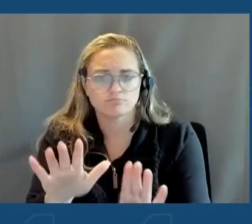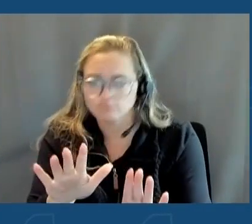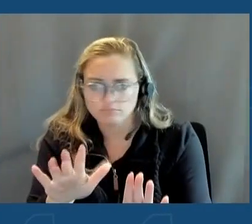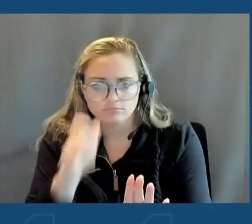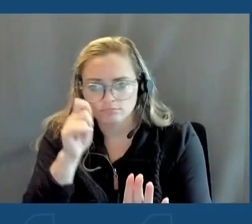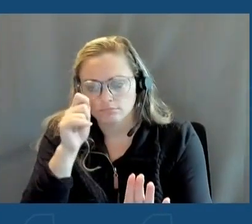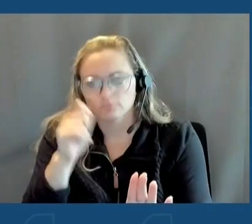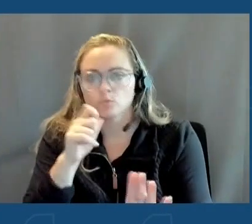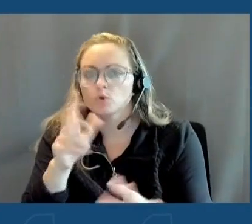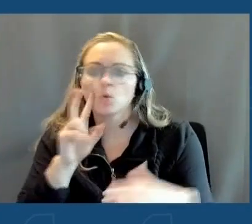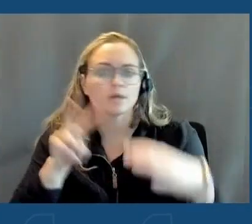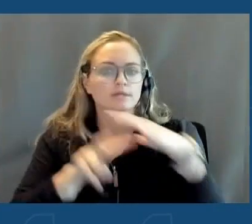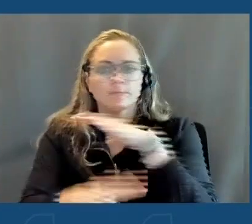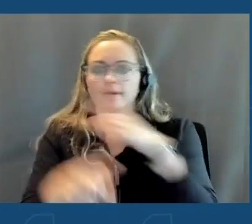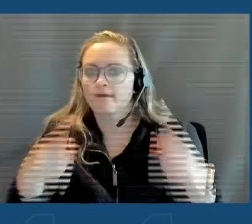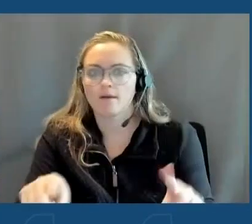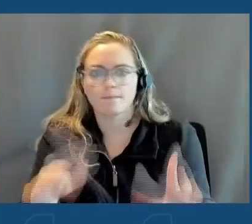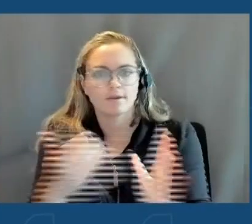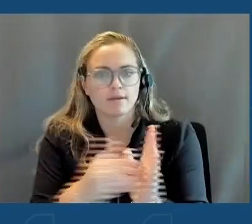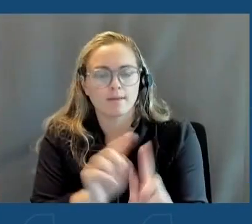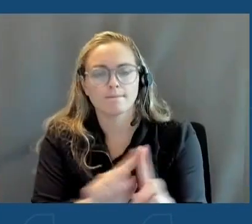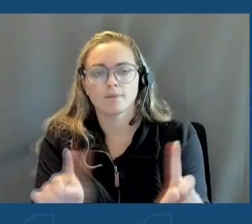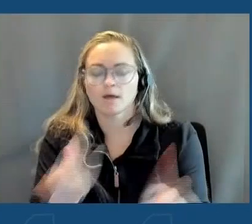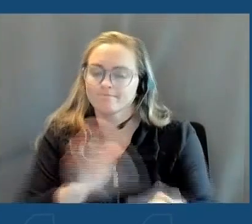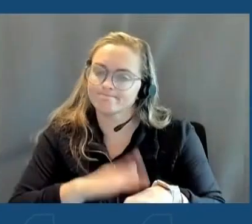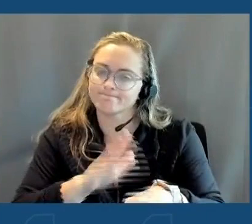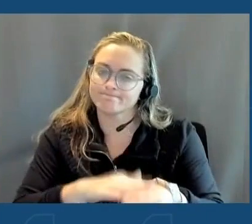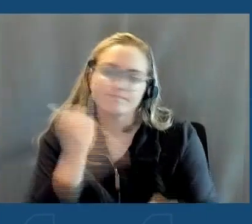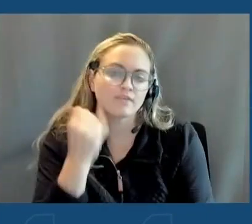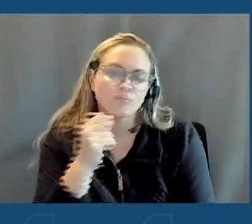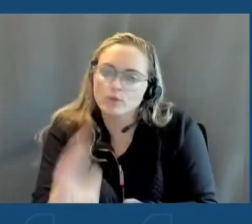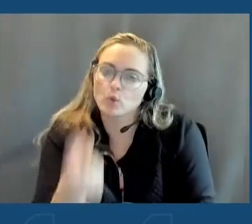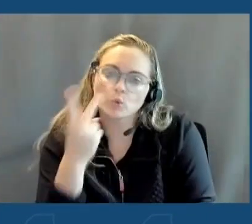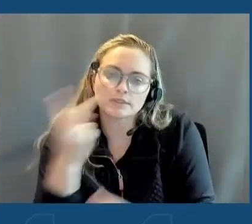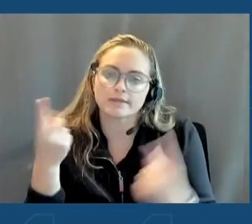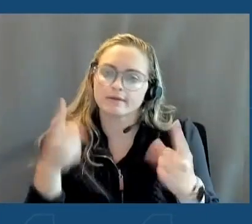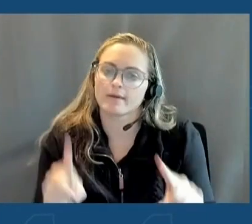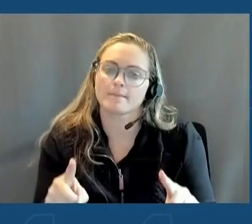OUR FINGERTIPS. JUST TO RECAP, THIS IS NOT THE